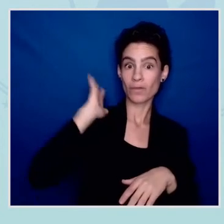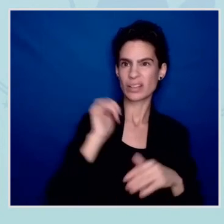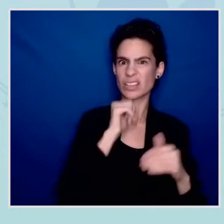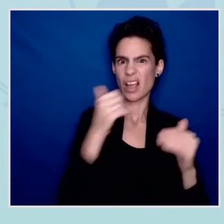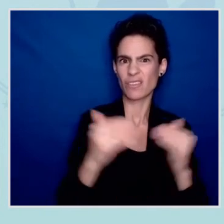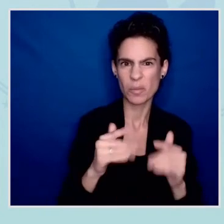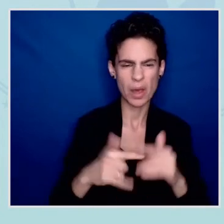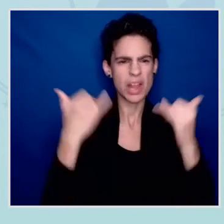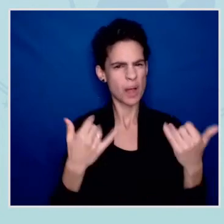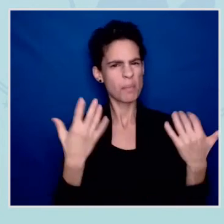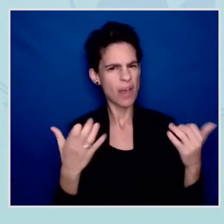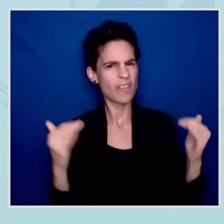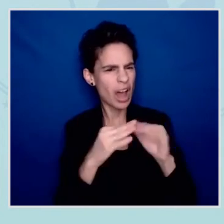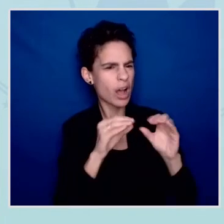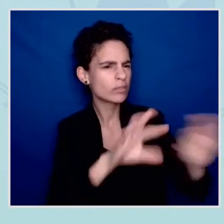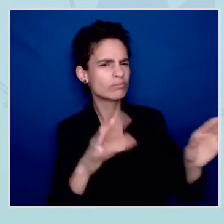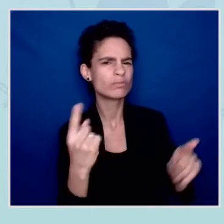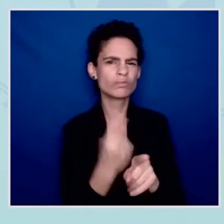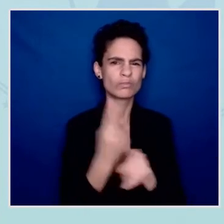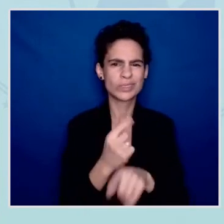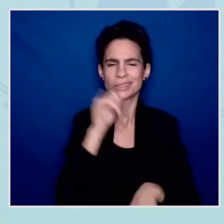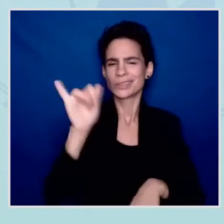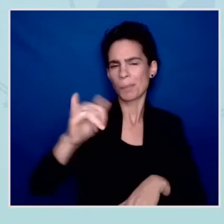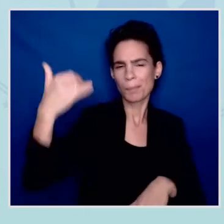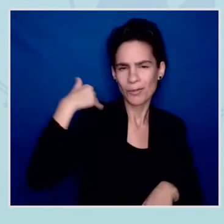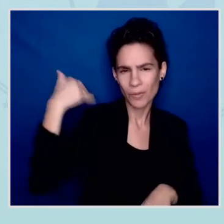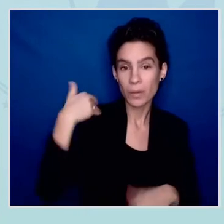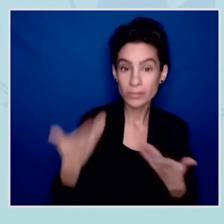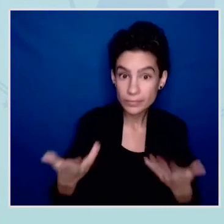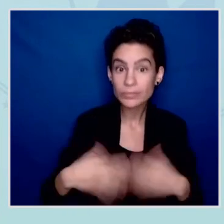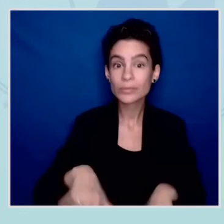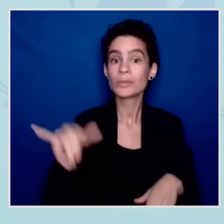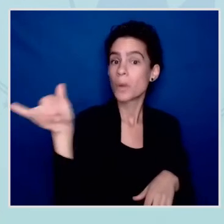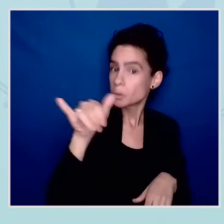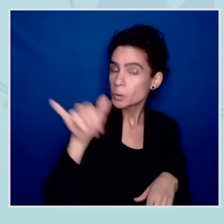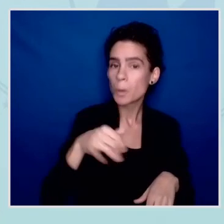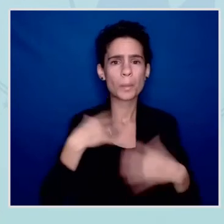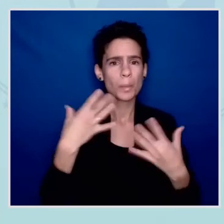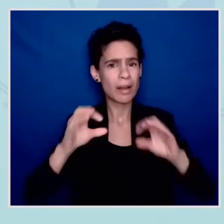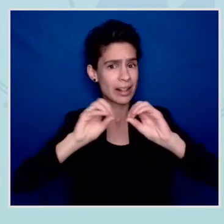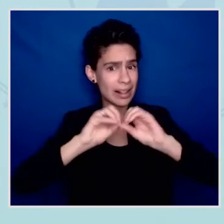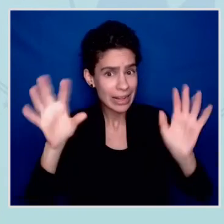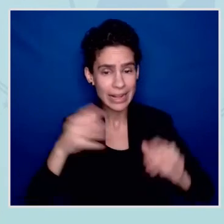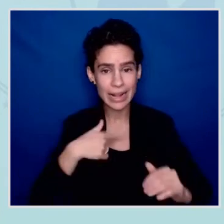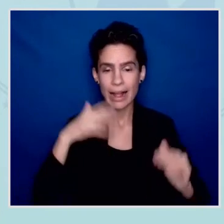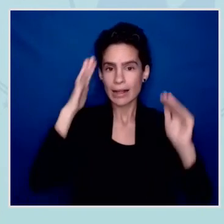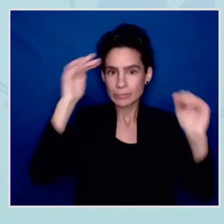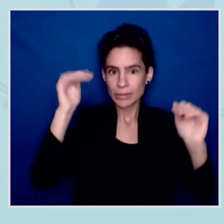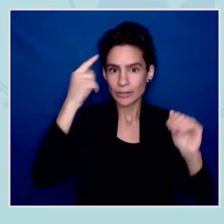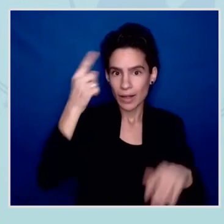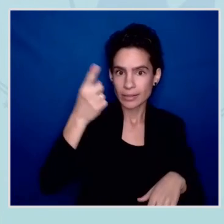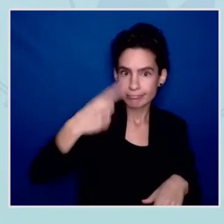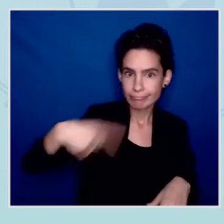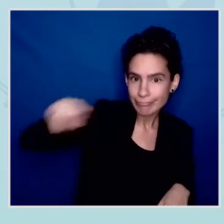EXCEEDS ME, NOT TO DISPERSE THESE FUNDS IN THE SAME INEQUITABLE WAY THAT YOU HAVE